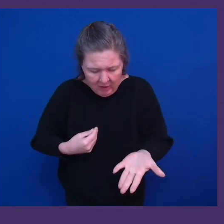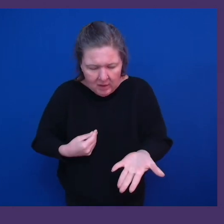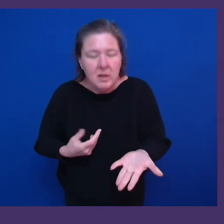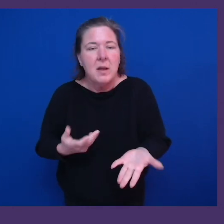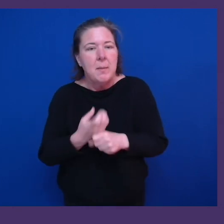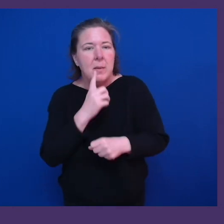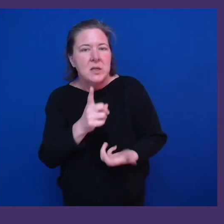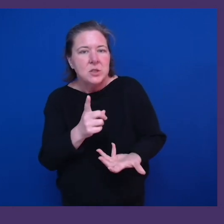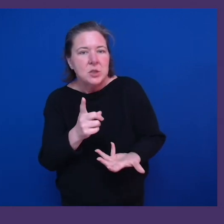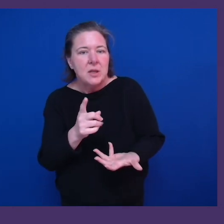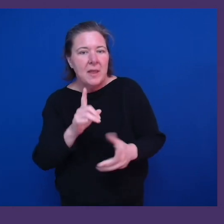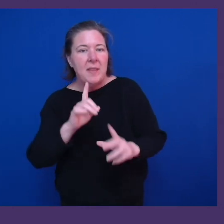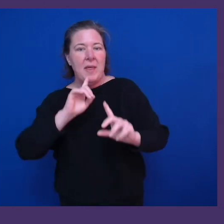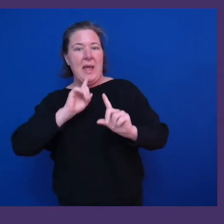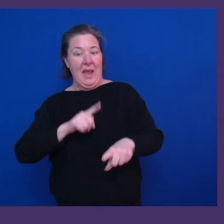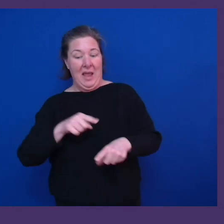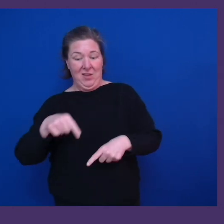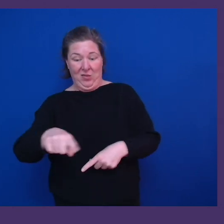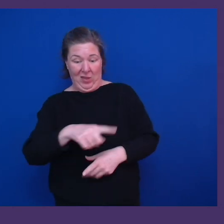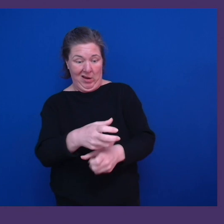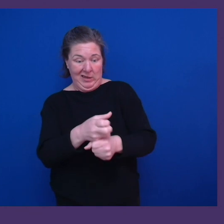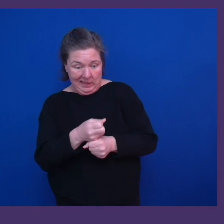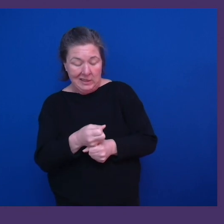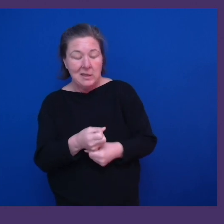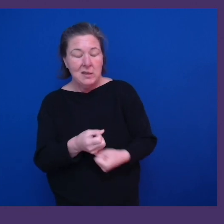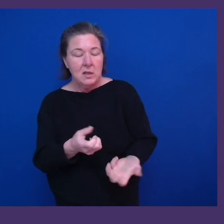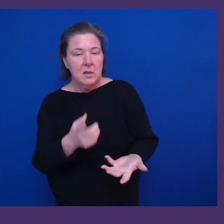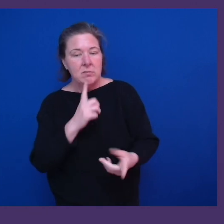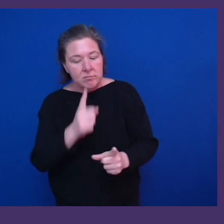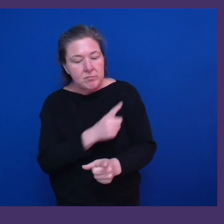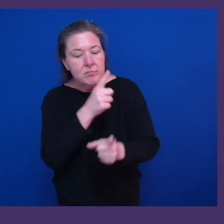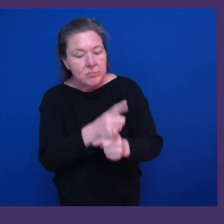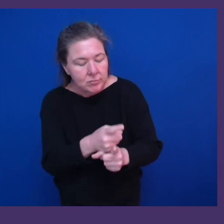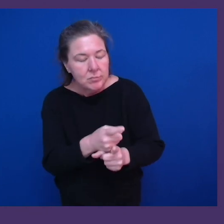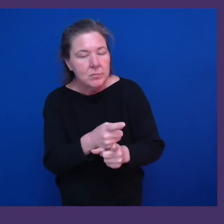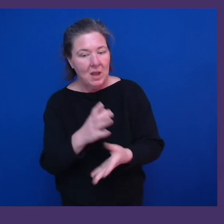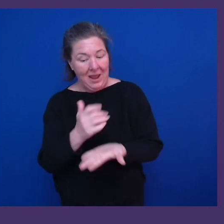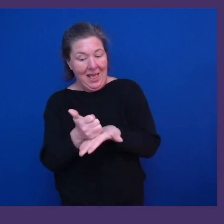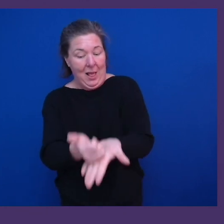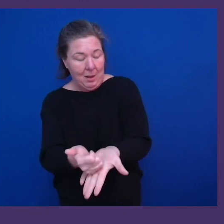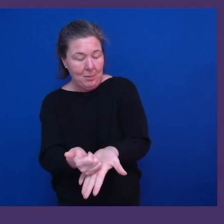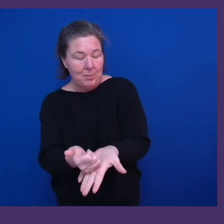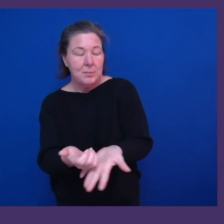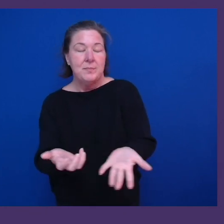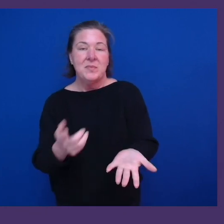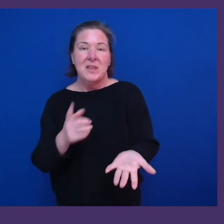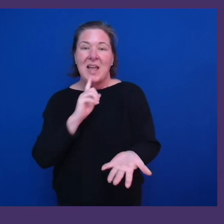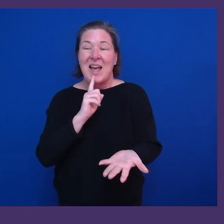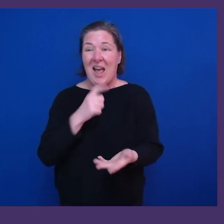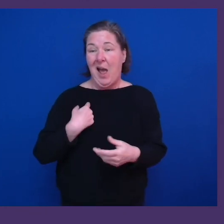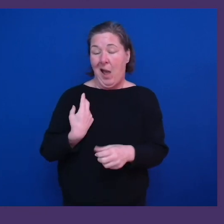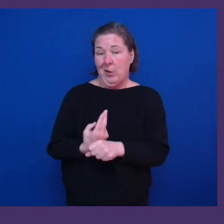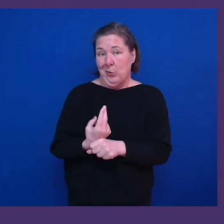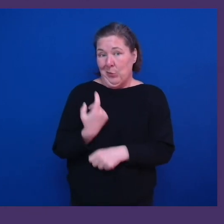from that are accurate and helpful. I actually used it recently because I got kicked out of my mom's insurance plan.